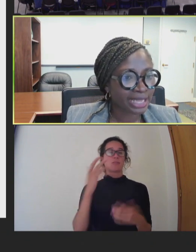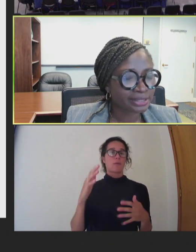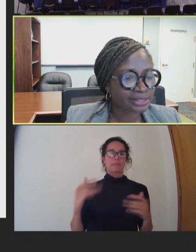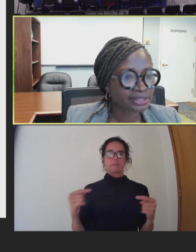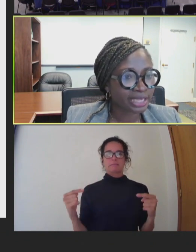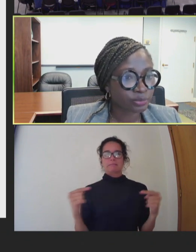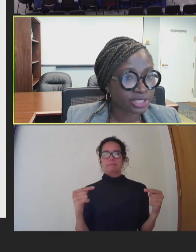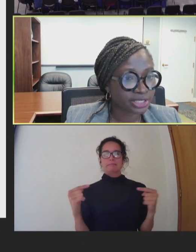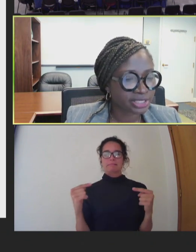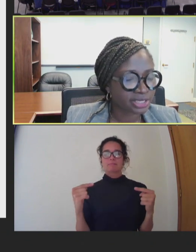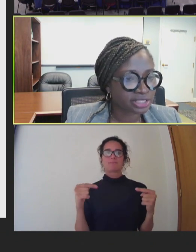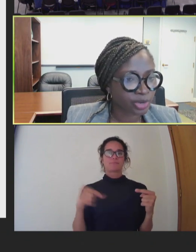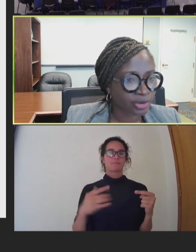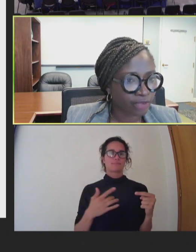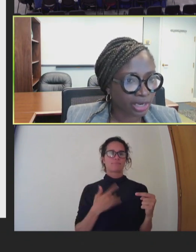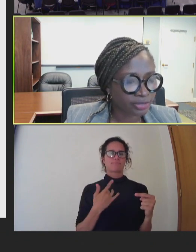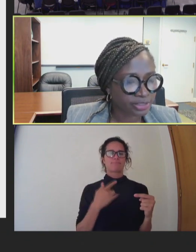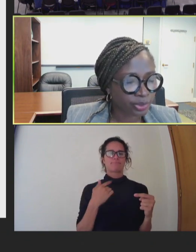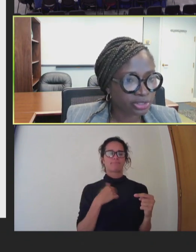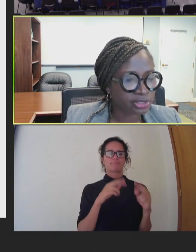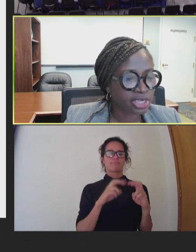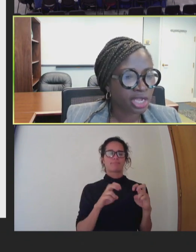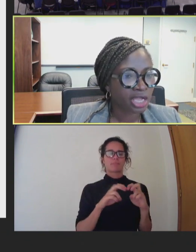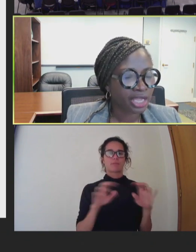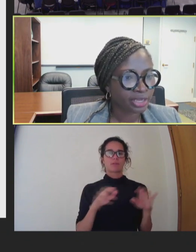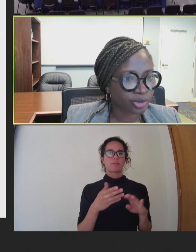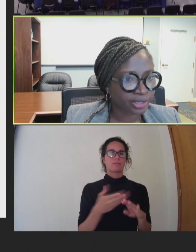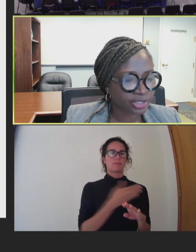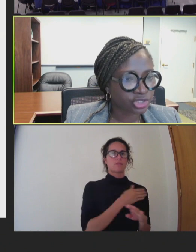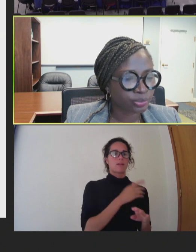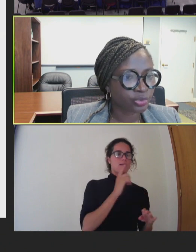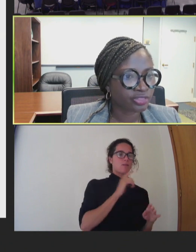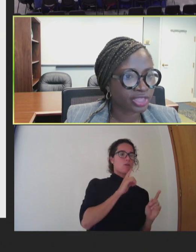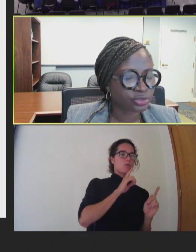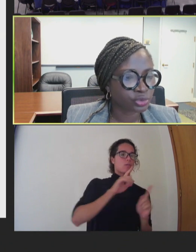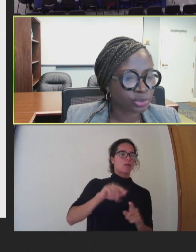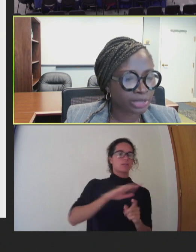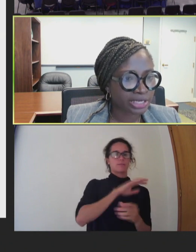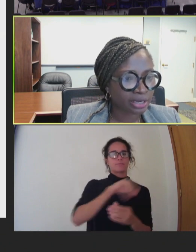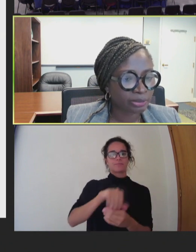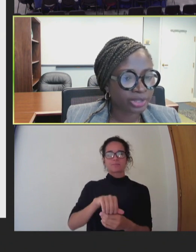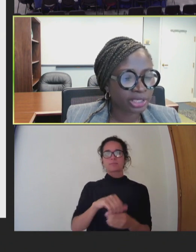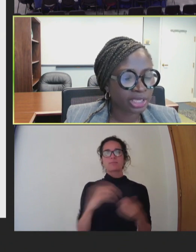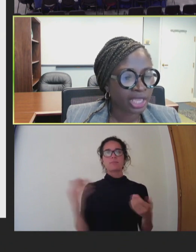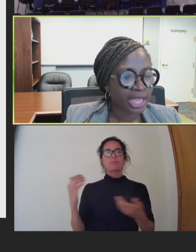analysis that we did as part of our response in partnership with a social media company.